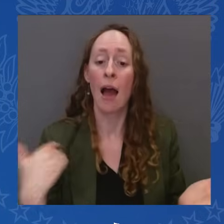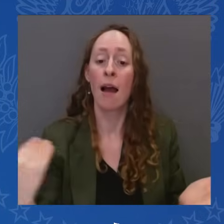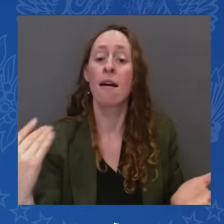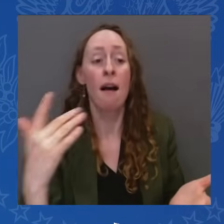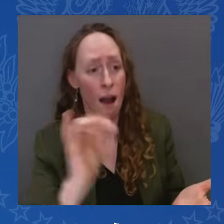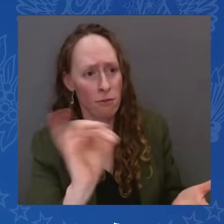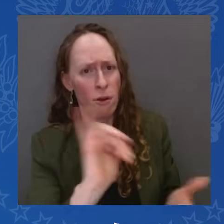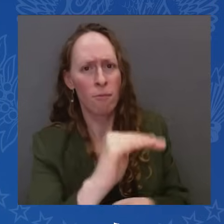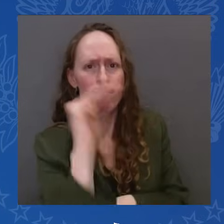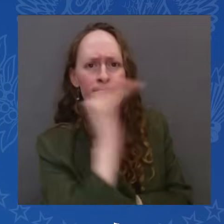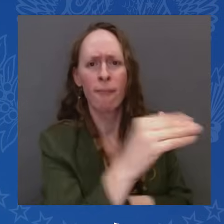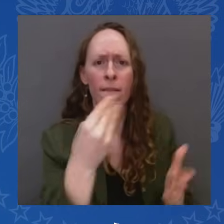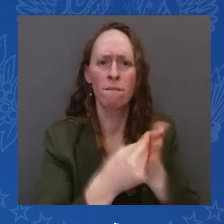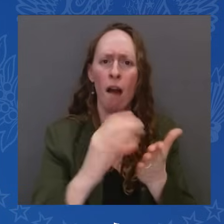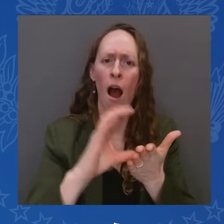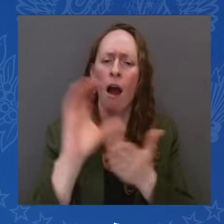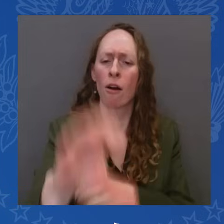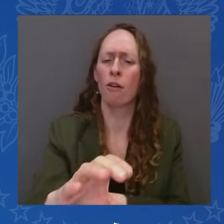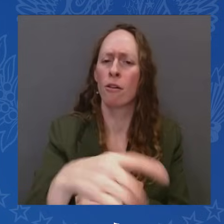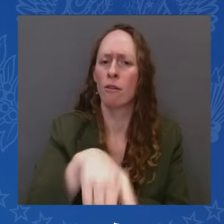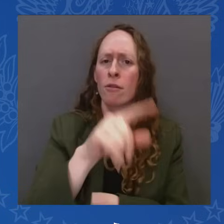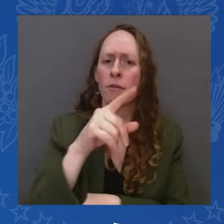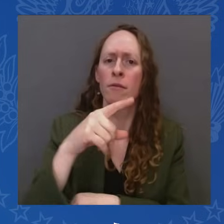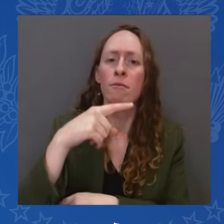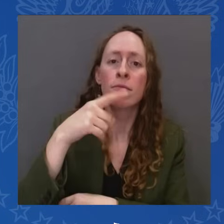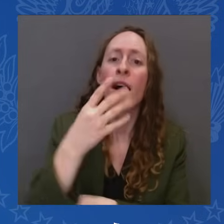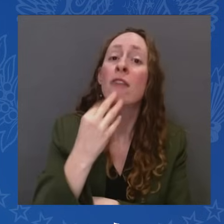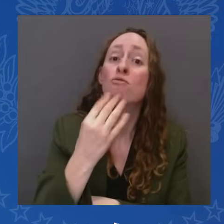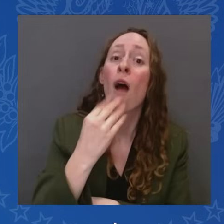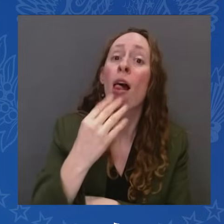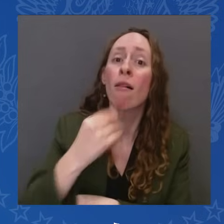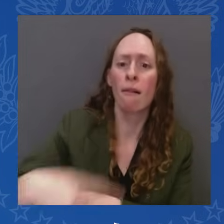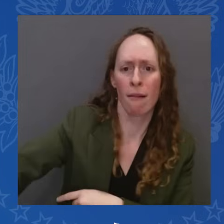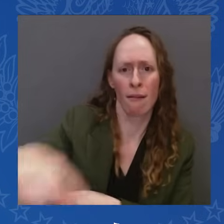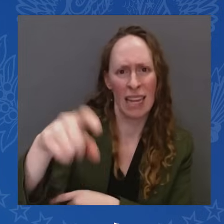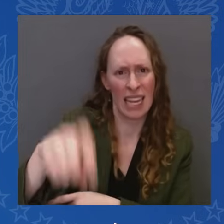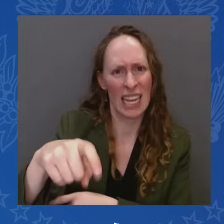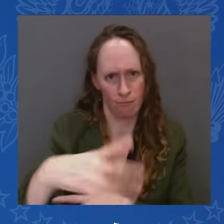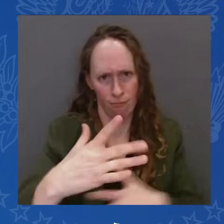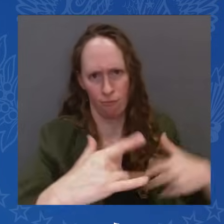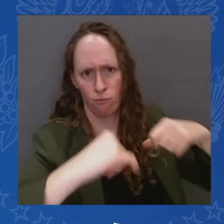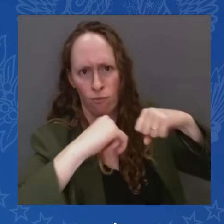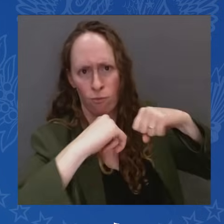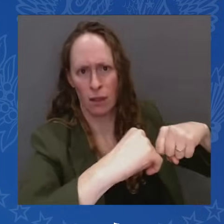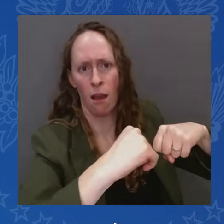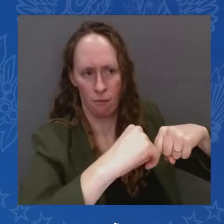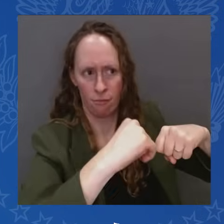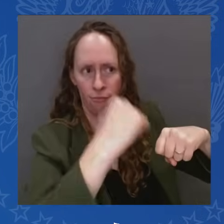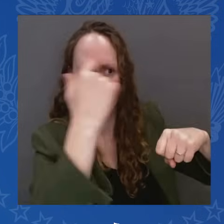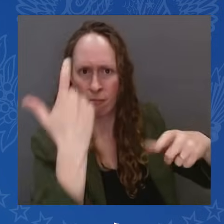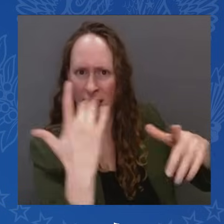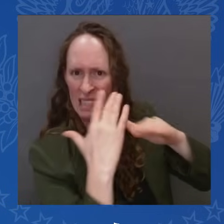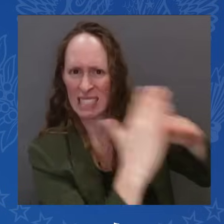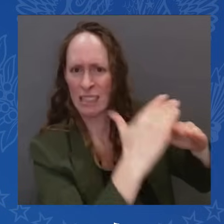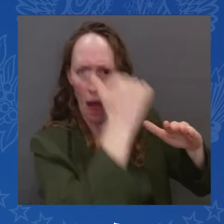in the wake of the October 7th assault. National Security Advisor Sullivan will travel to the region this week